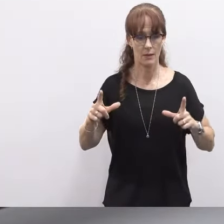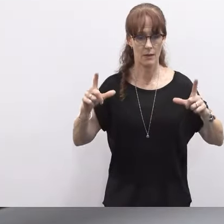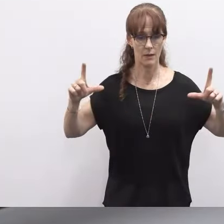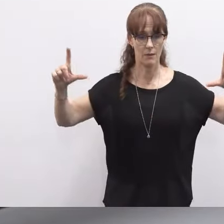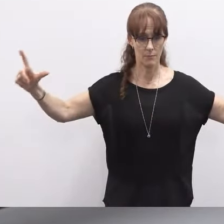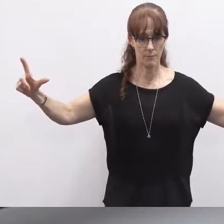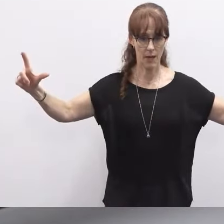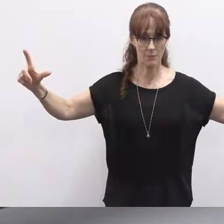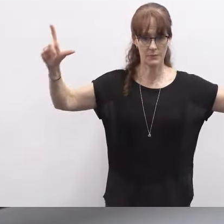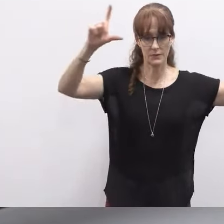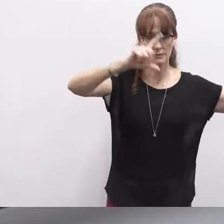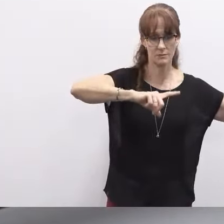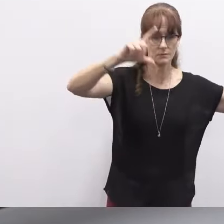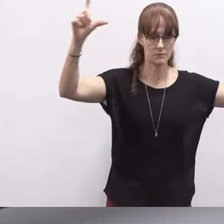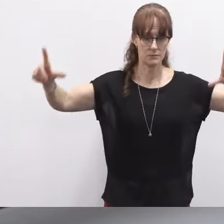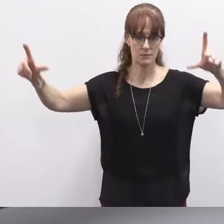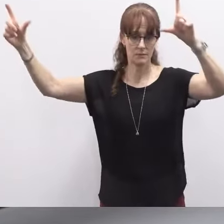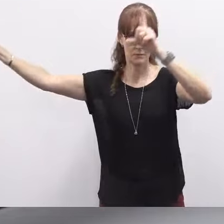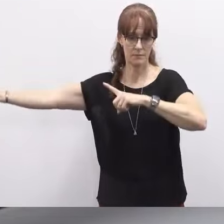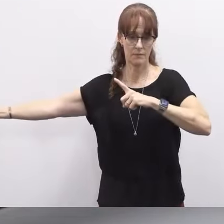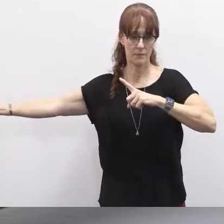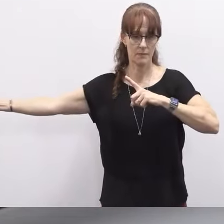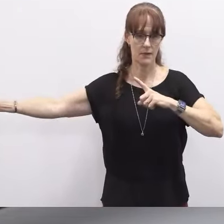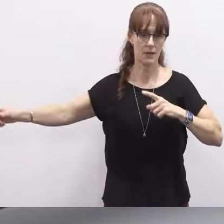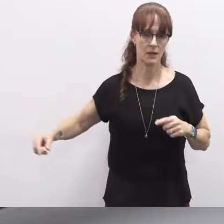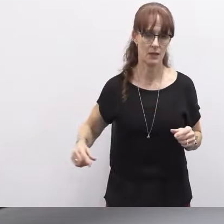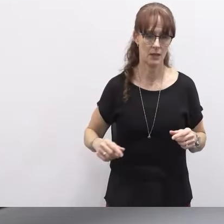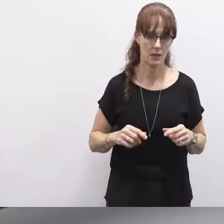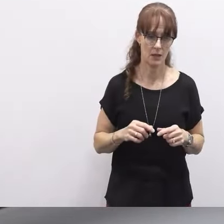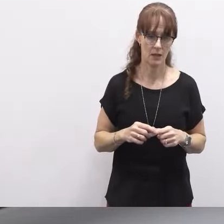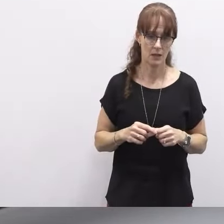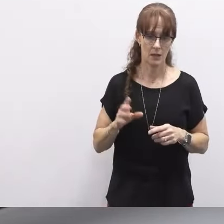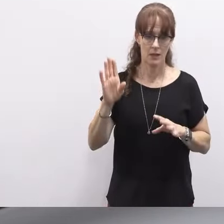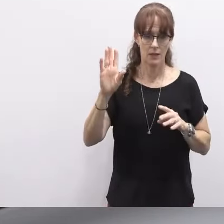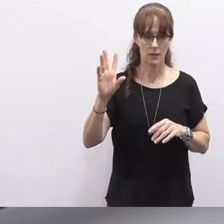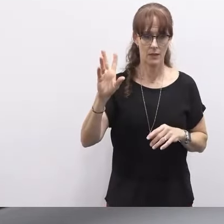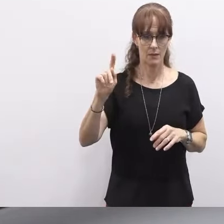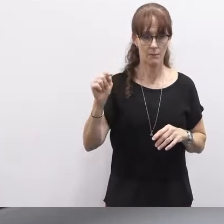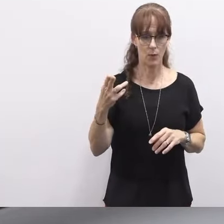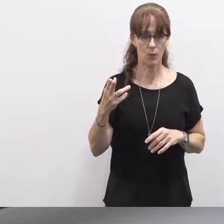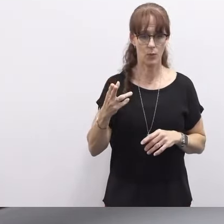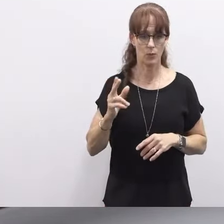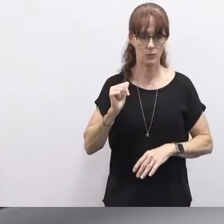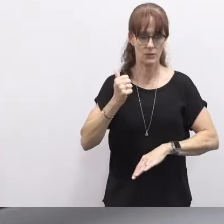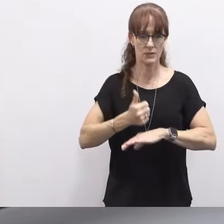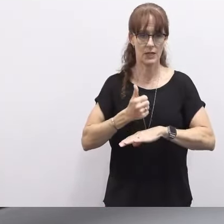and put on stands. The booth was strategically placed at the High School Choice Fair.